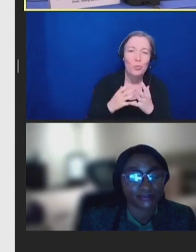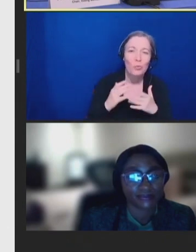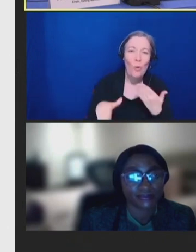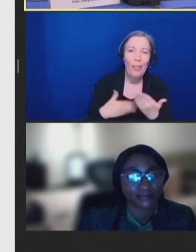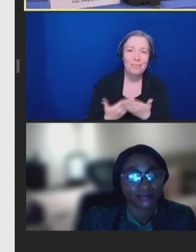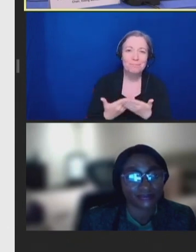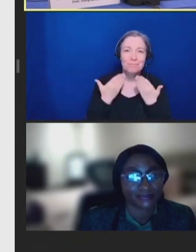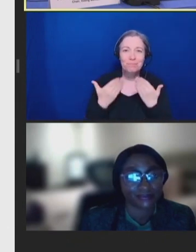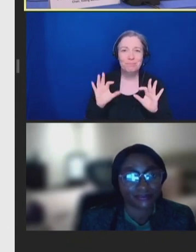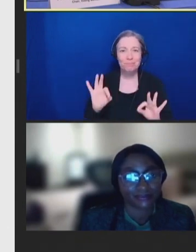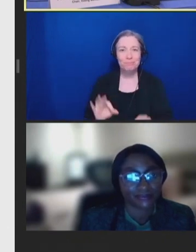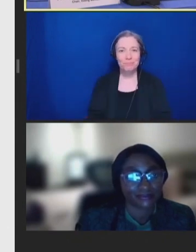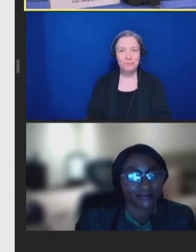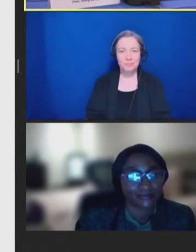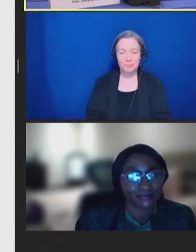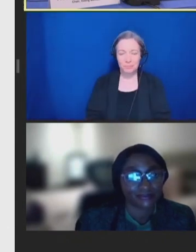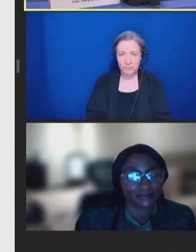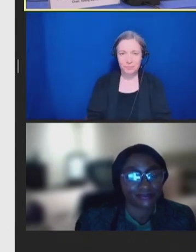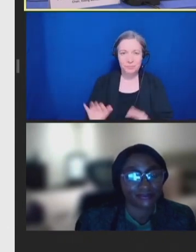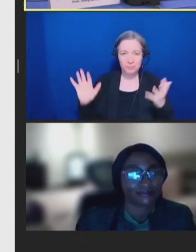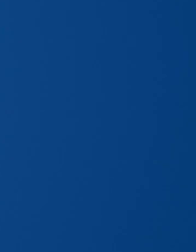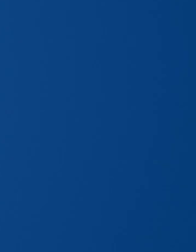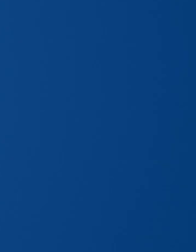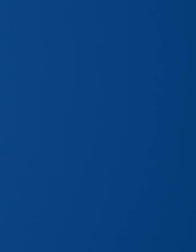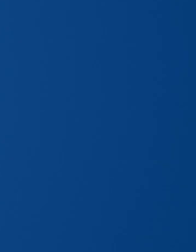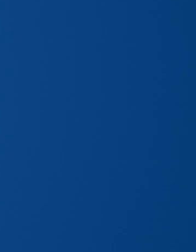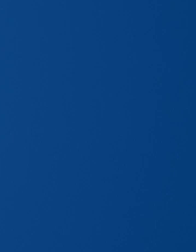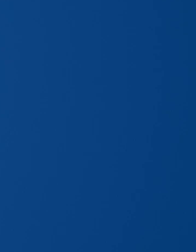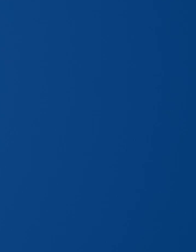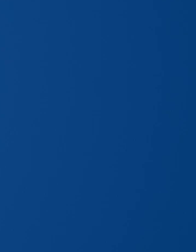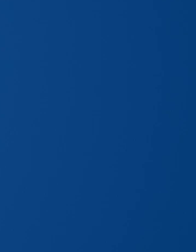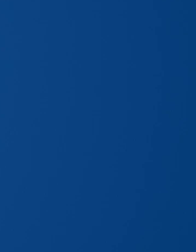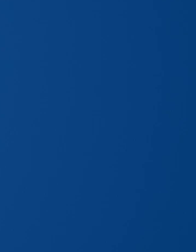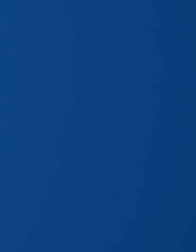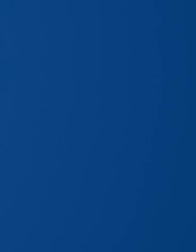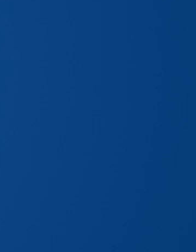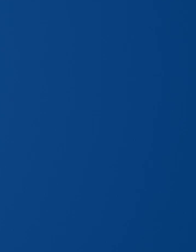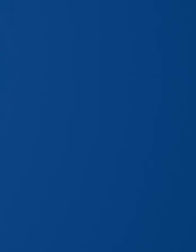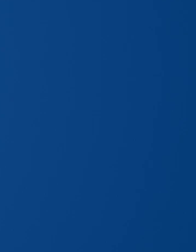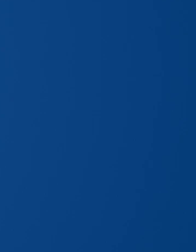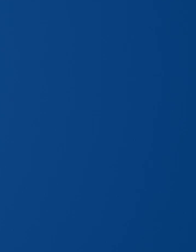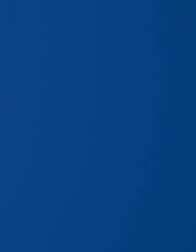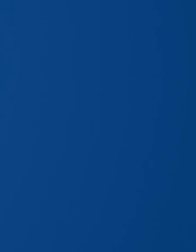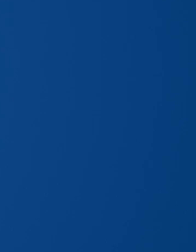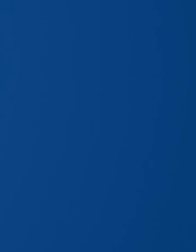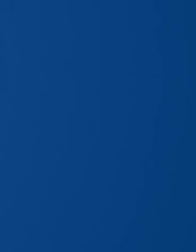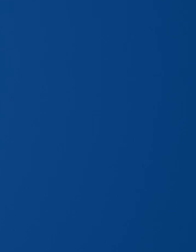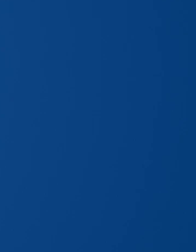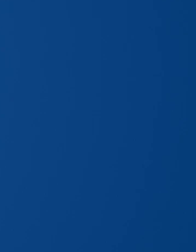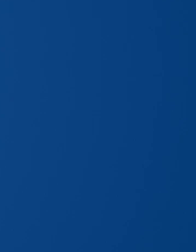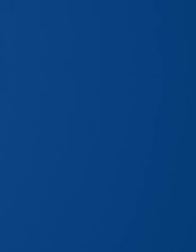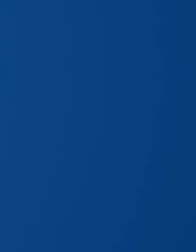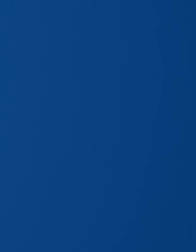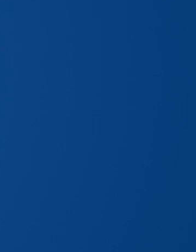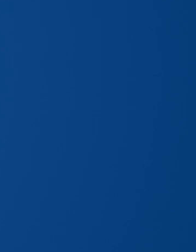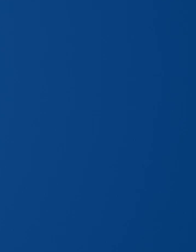Female Speaker: Produced by the U.S. Department of Health and Human Services.